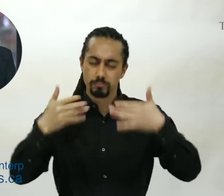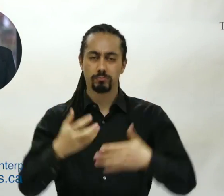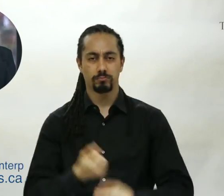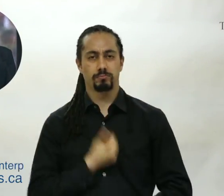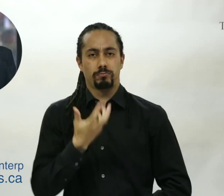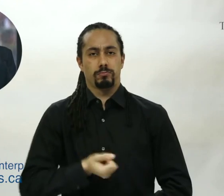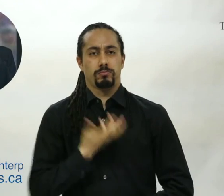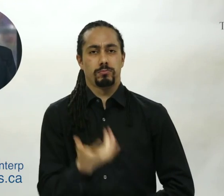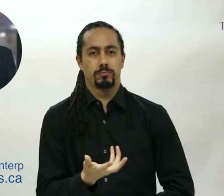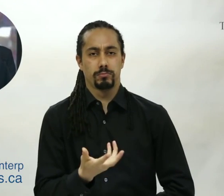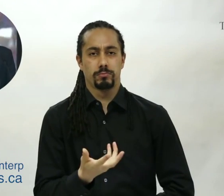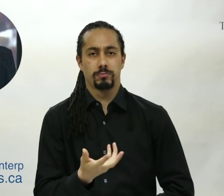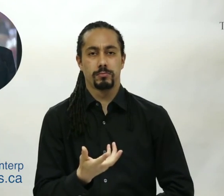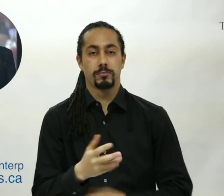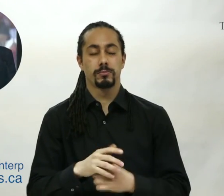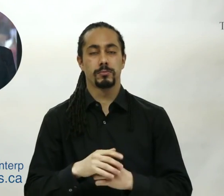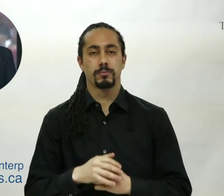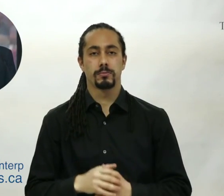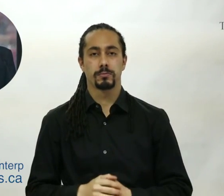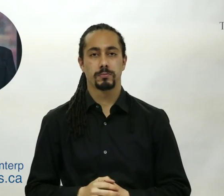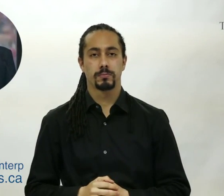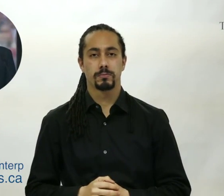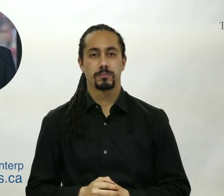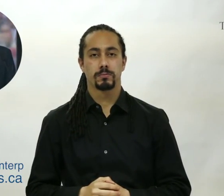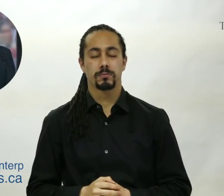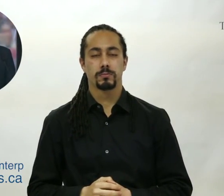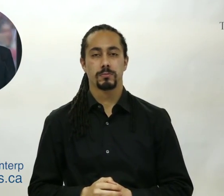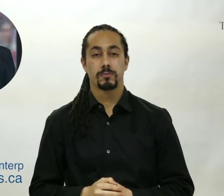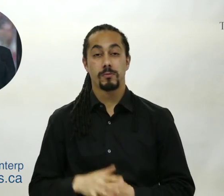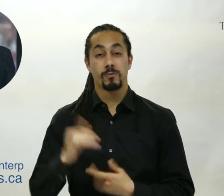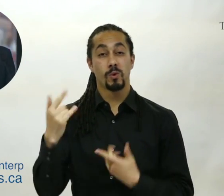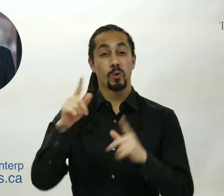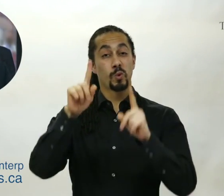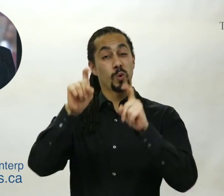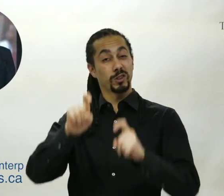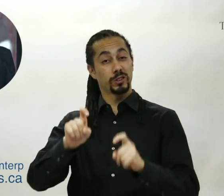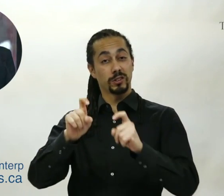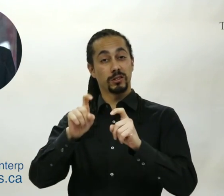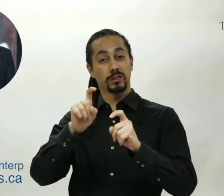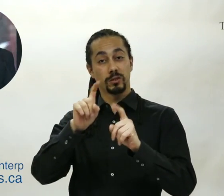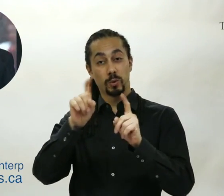The questions we face today -- how to promote